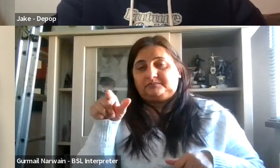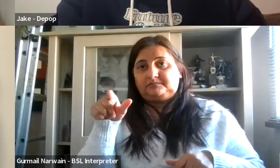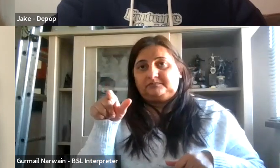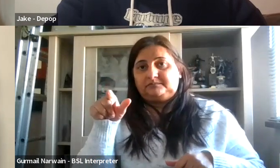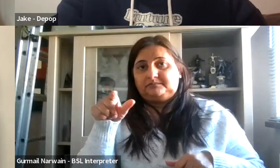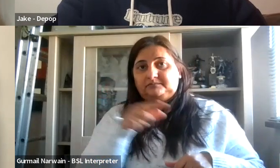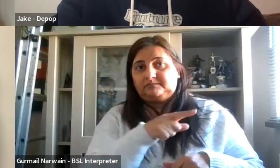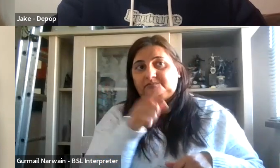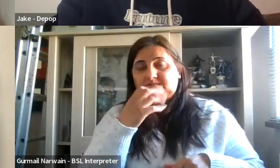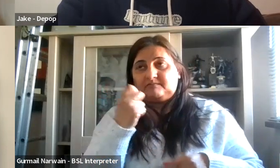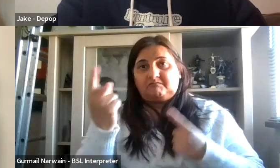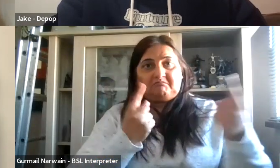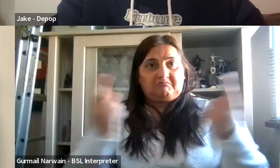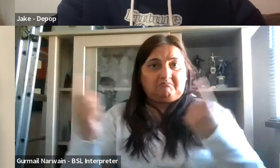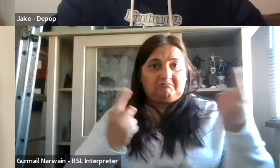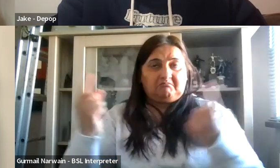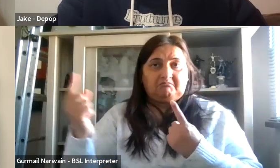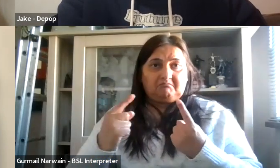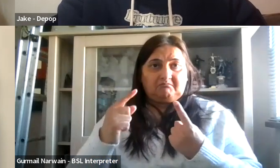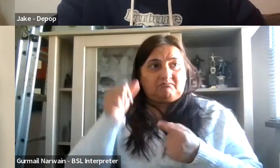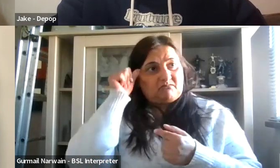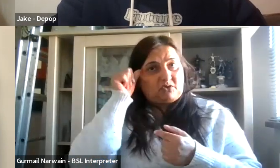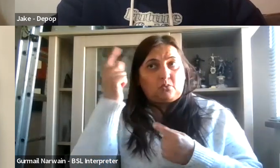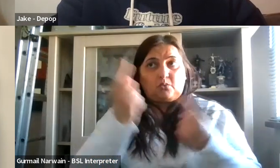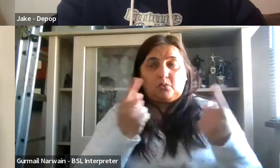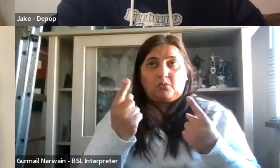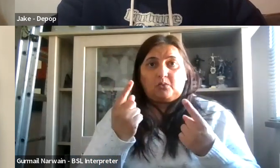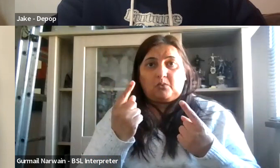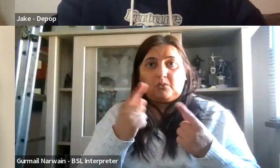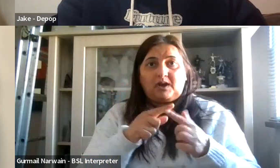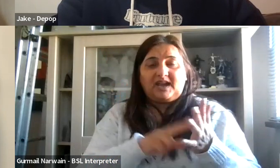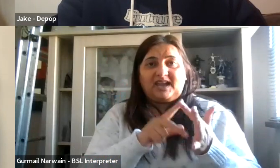You've got people coming in that that, you know are coming from even breakers, disabled